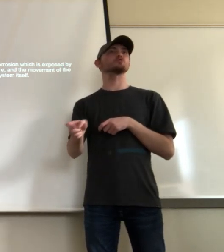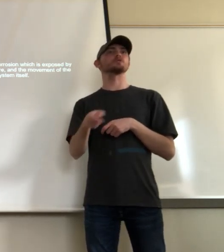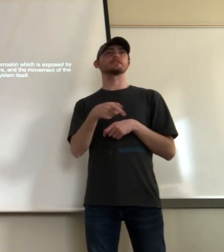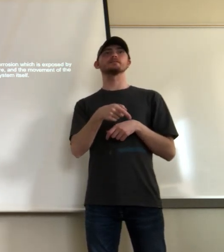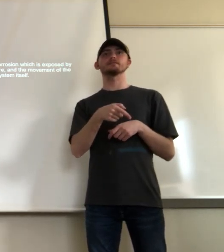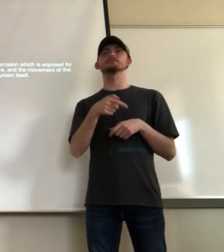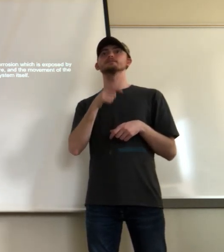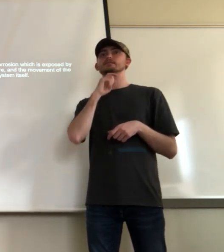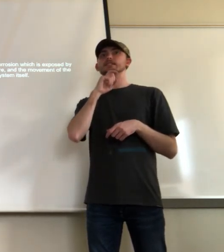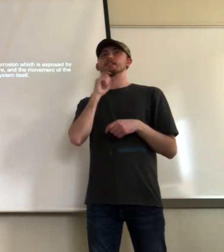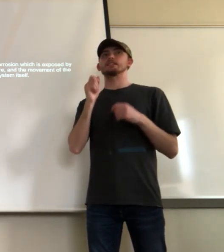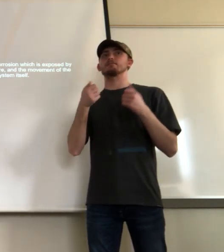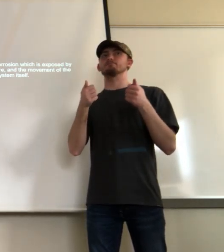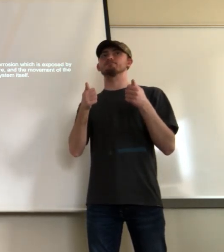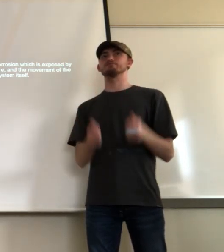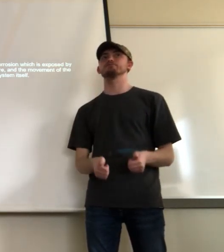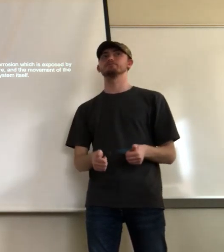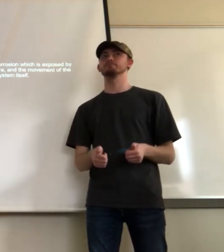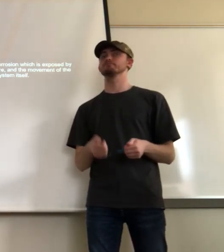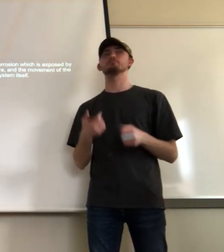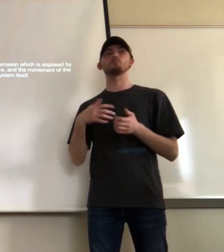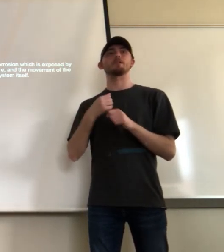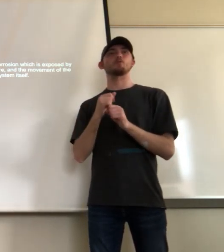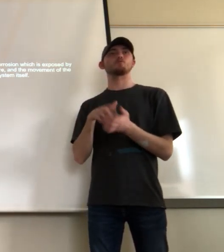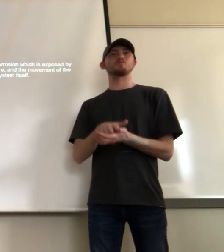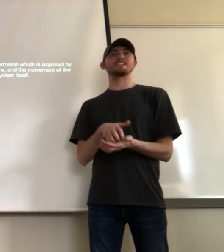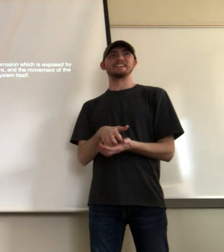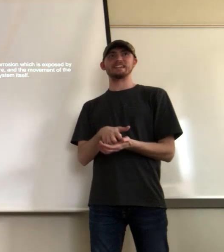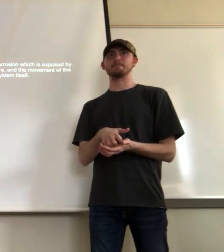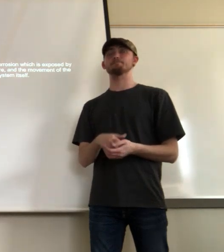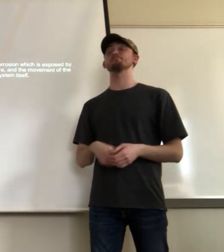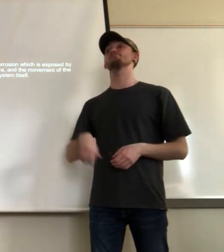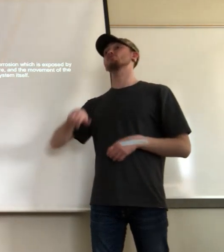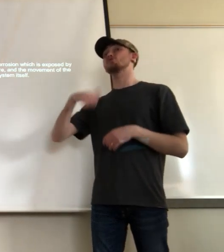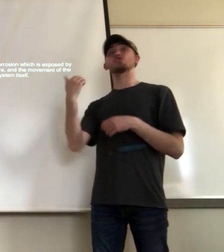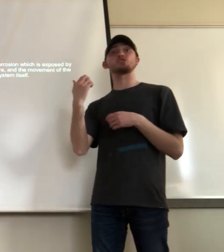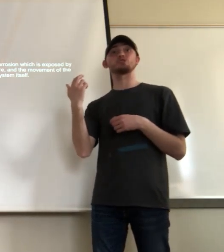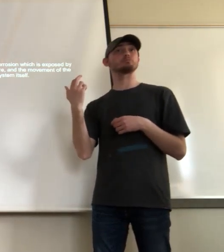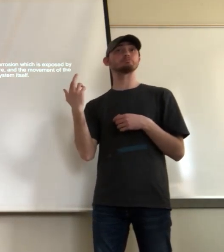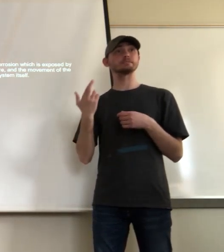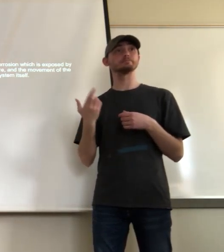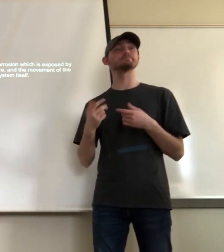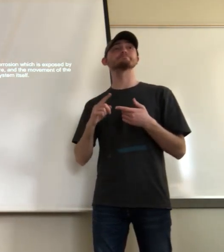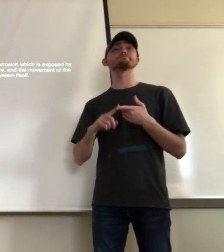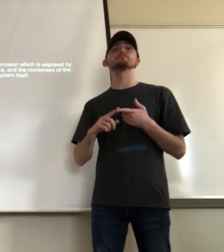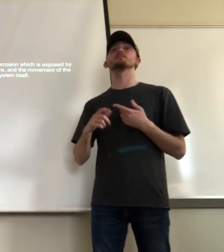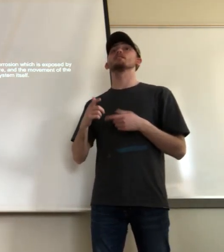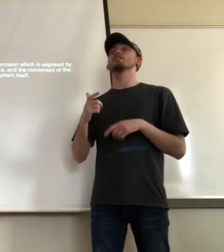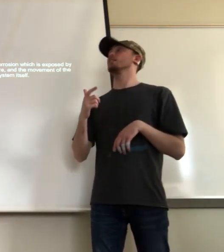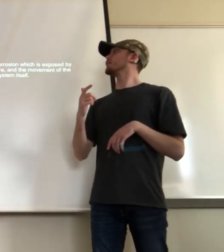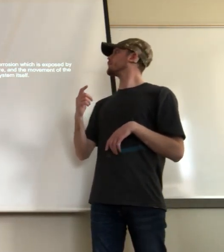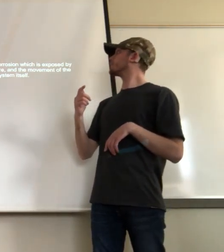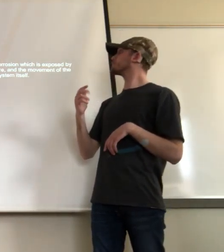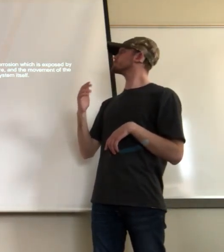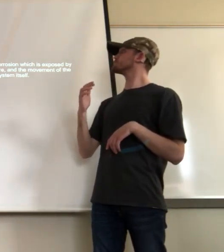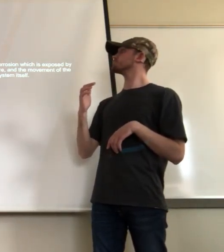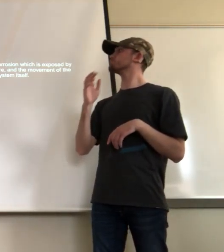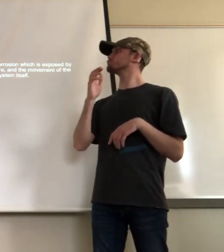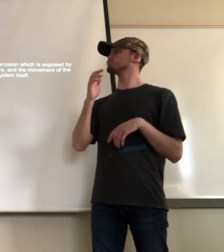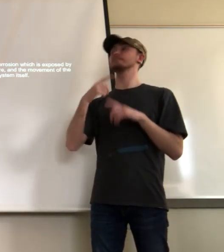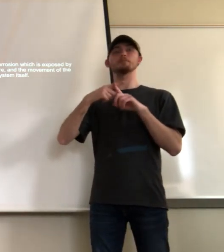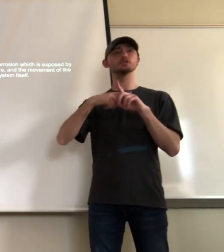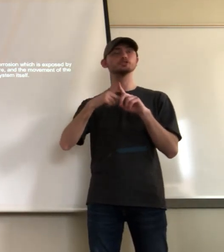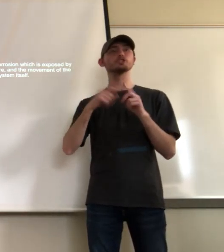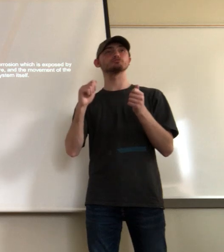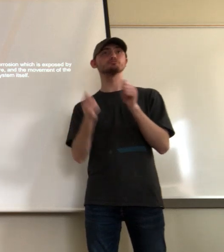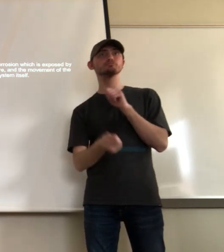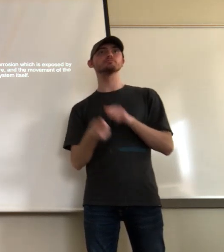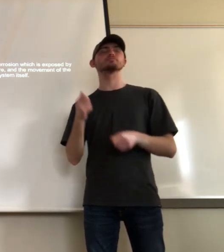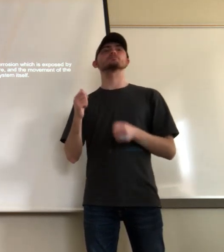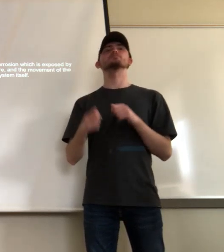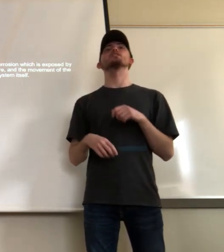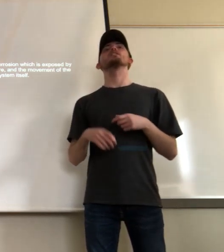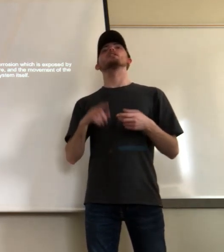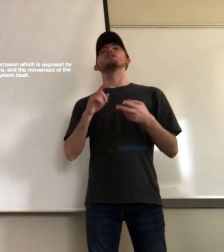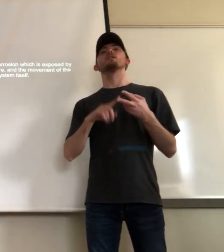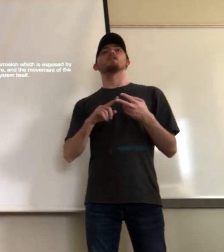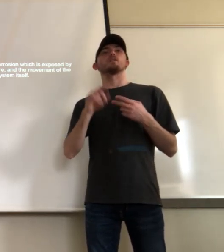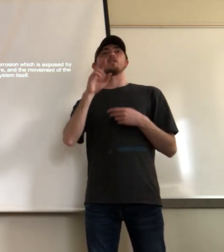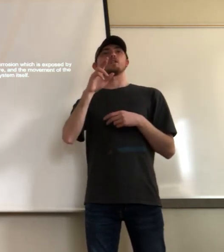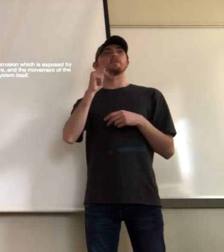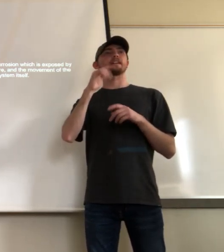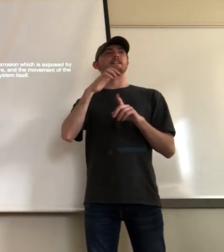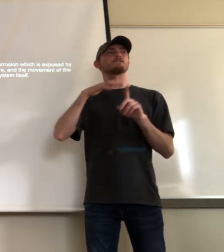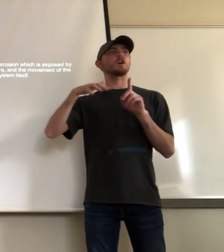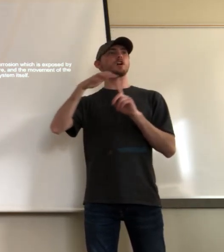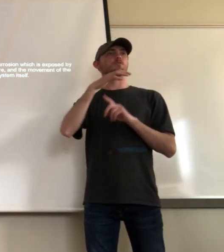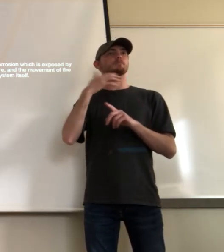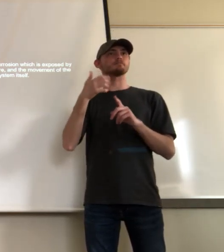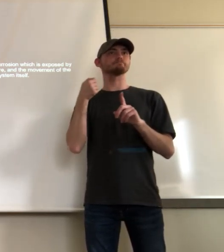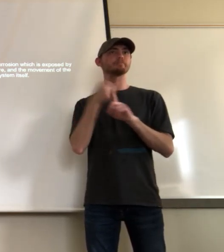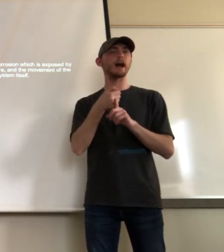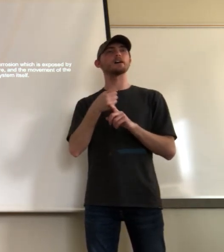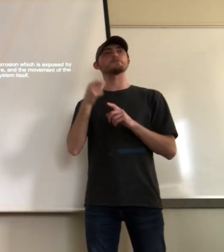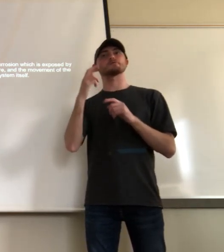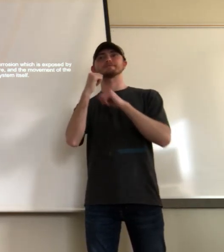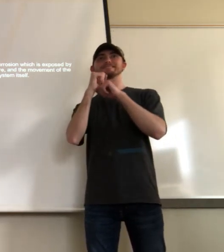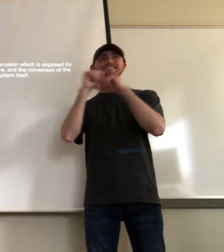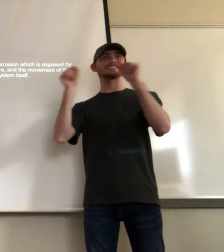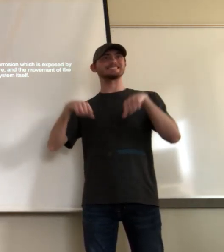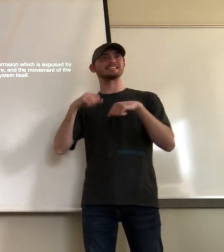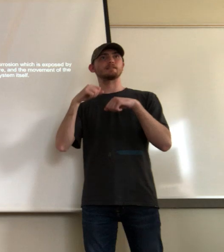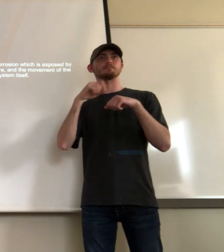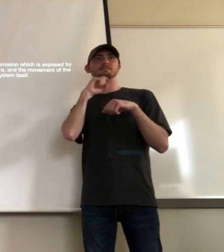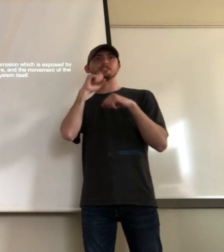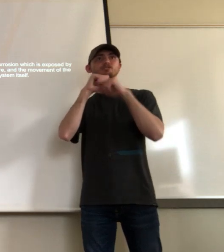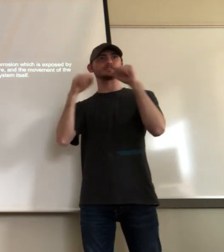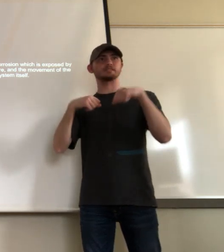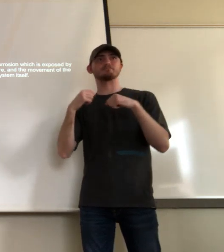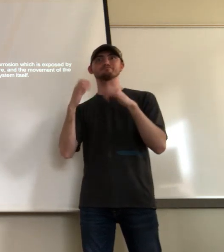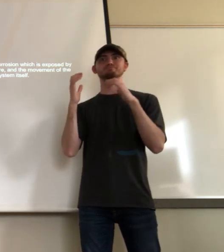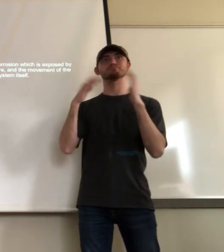The con of steel is corrosion which is exposed by weather especially water can ruin the strength of steel.